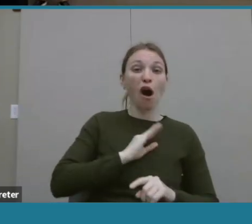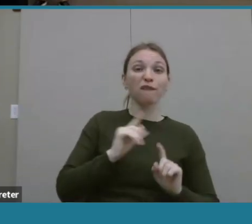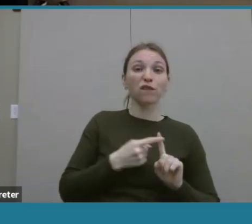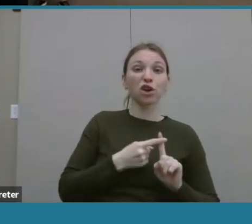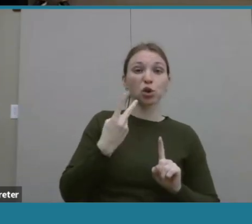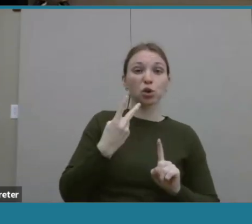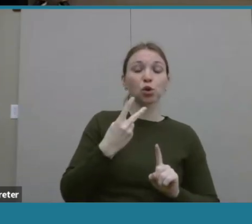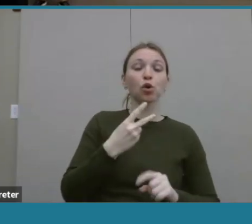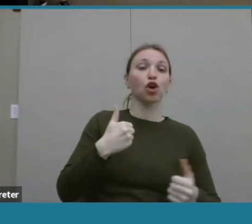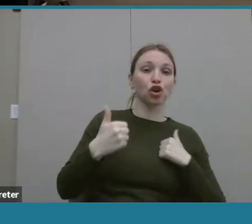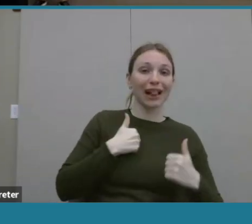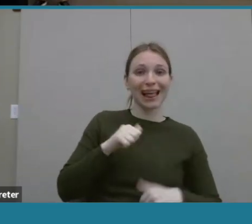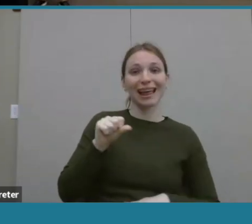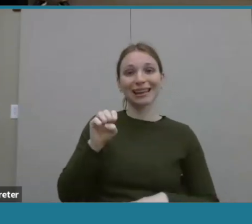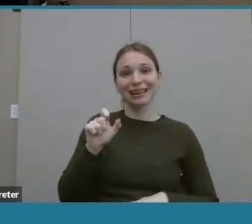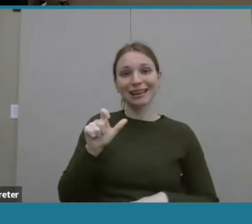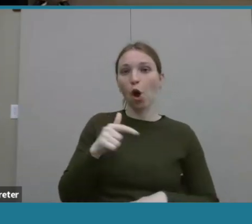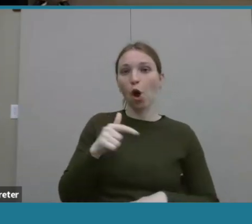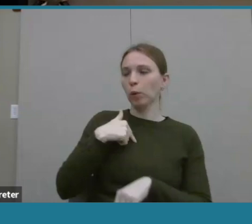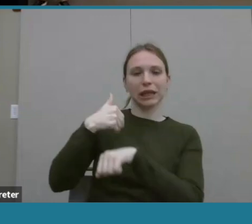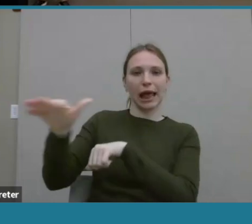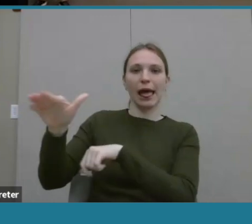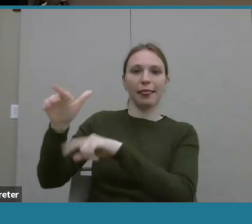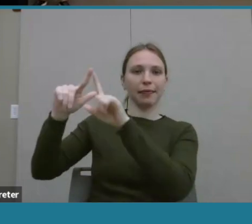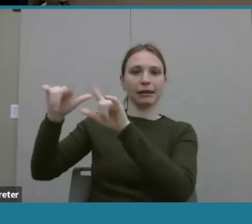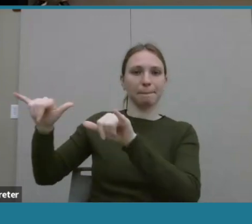sent those to the fabricator at the same time for just internal logistical reasons.